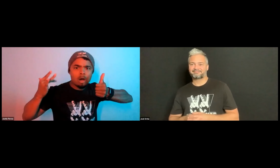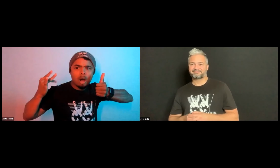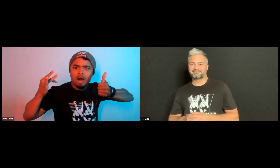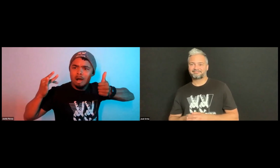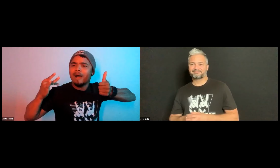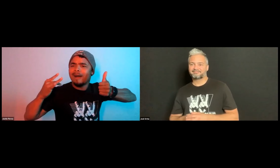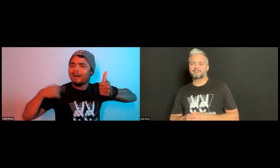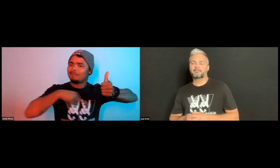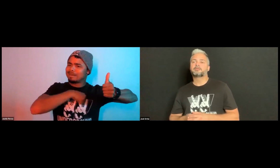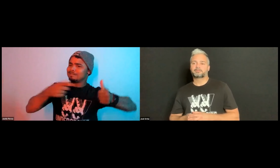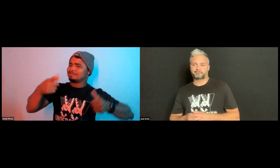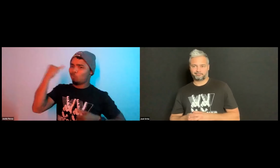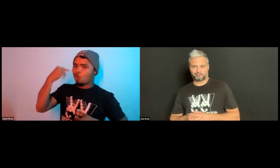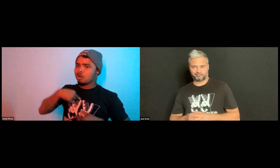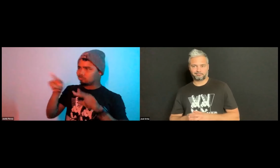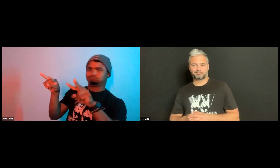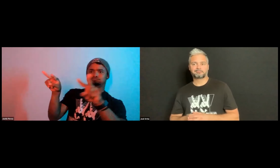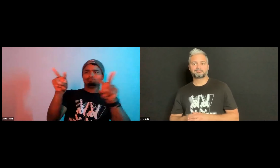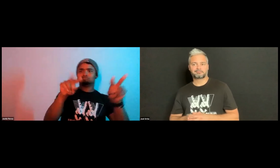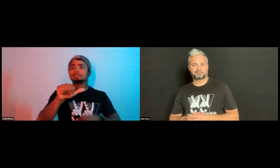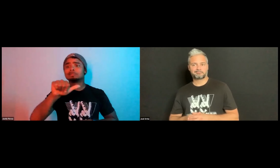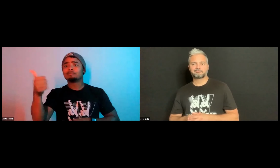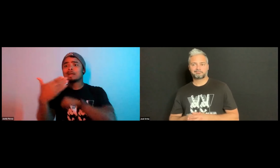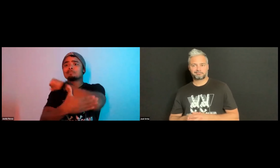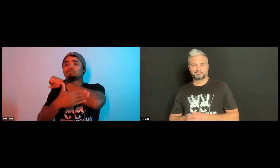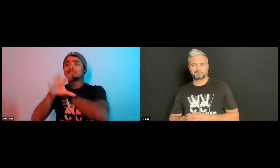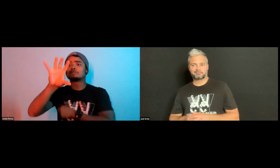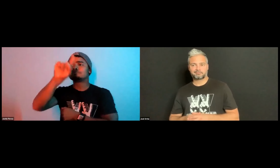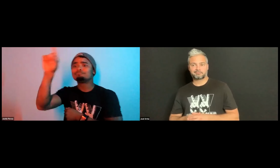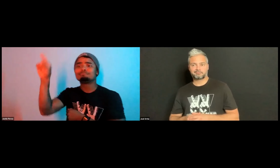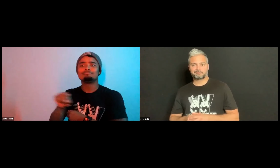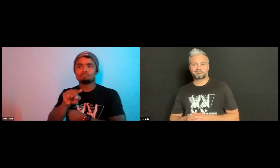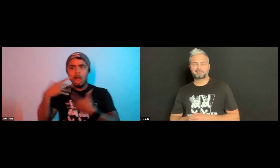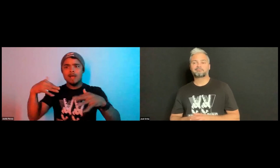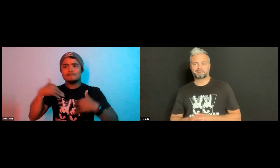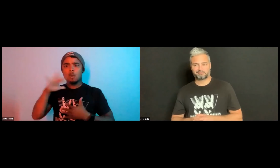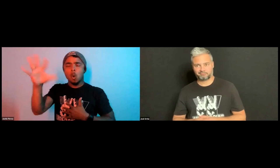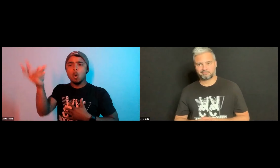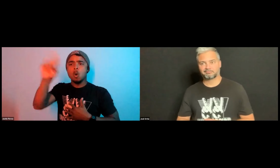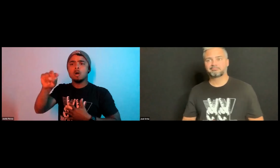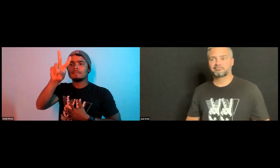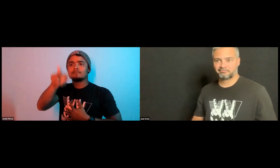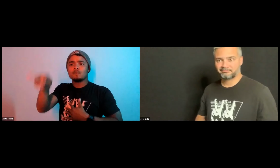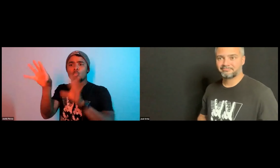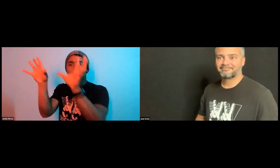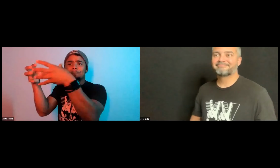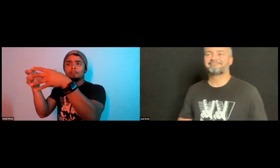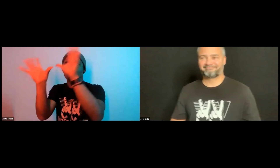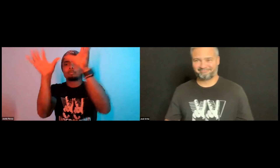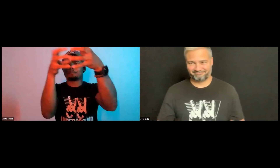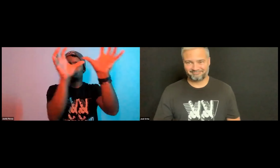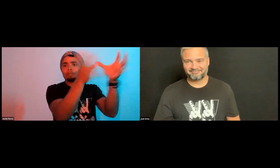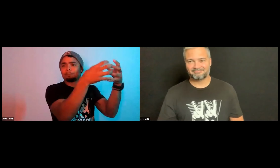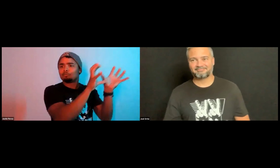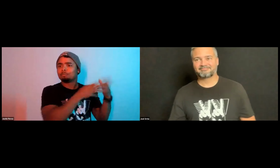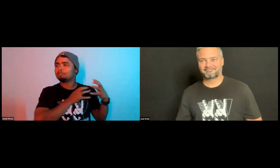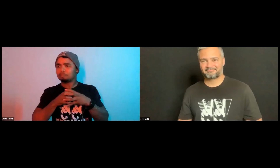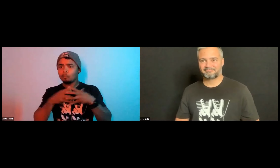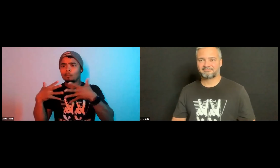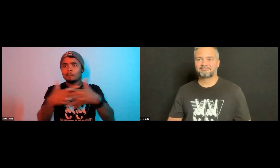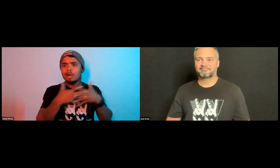We were established because we saw Deaf individuals out there, throughout the world, other countries had their own groups.